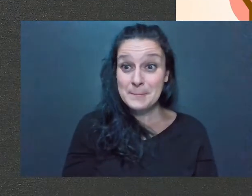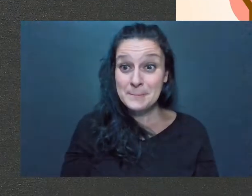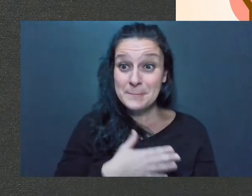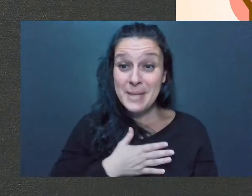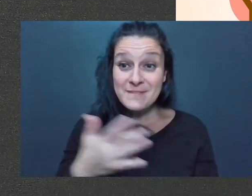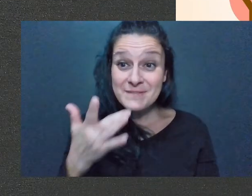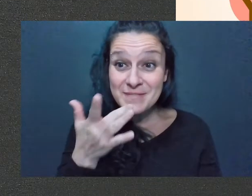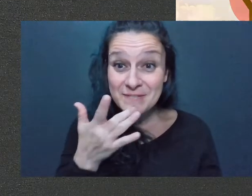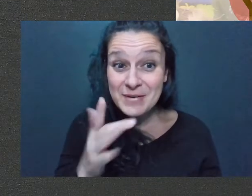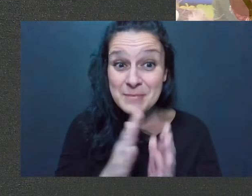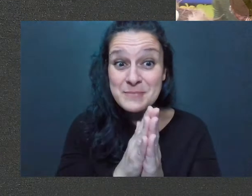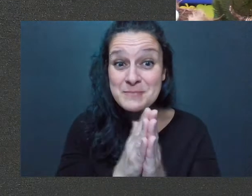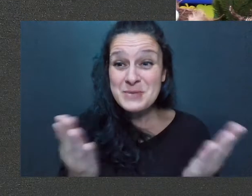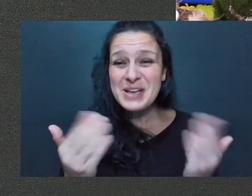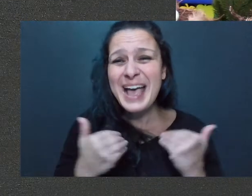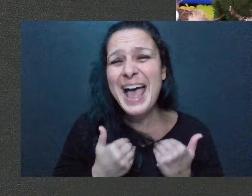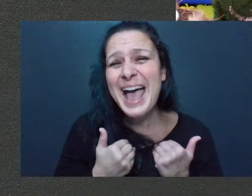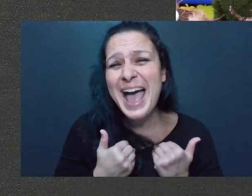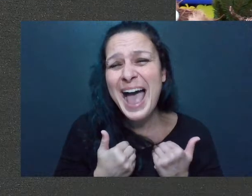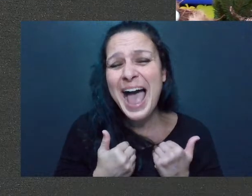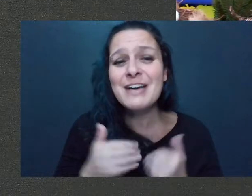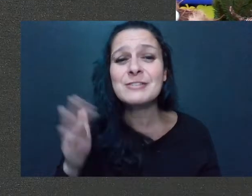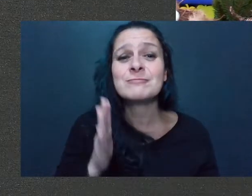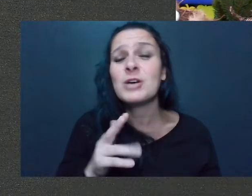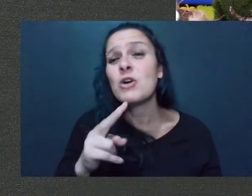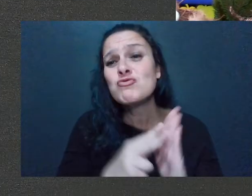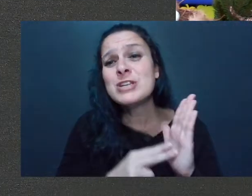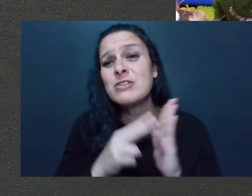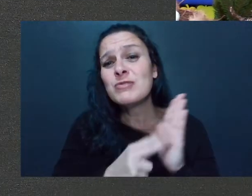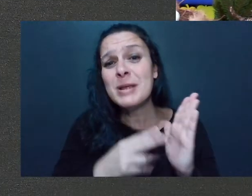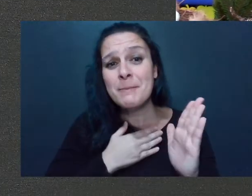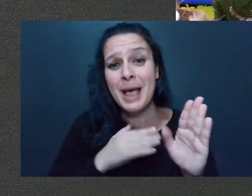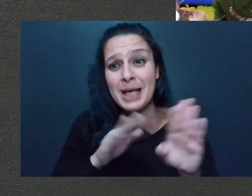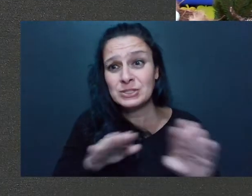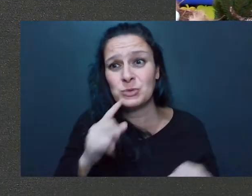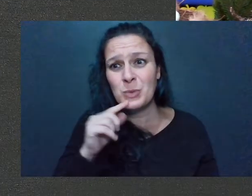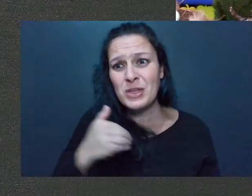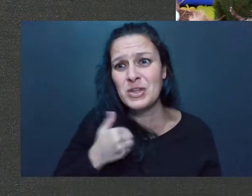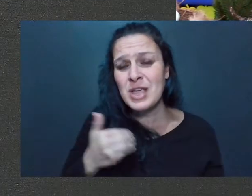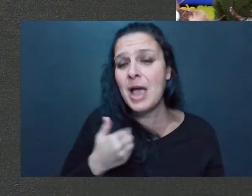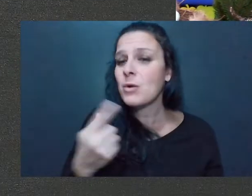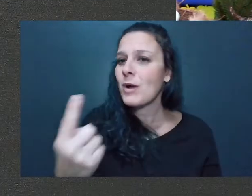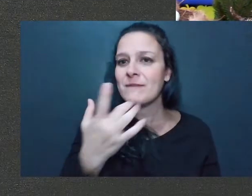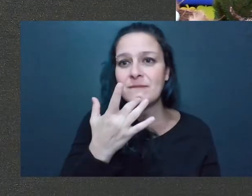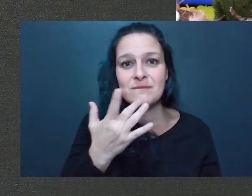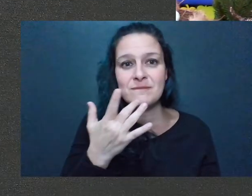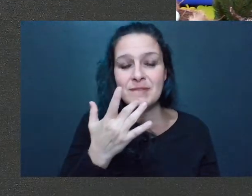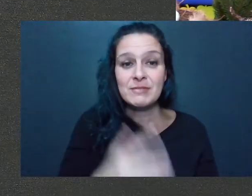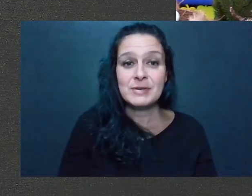I got my favorite book Twiggle. I used to read this to my kids when they were little and it was one of their favorites